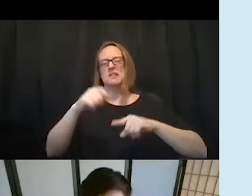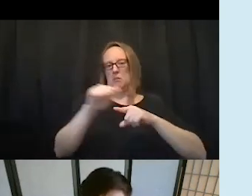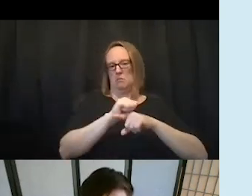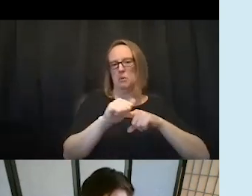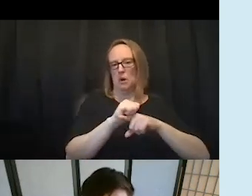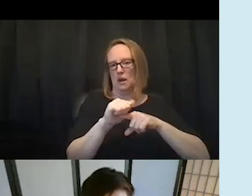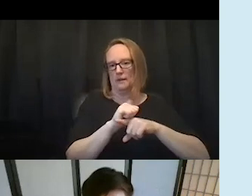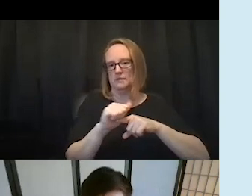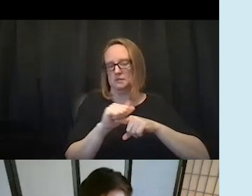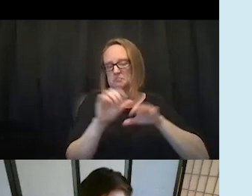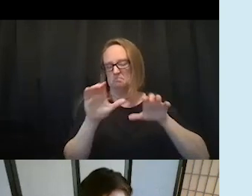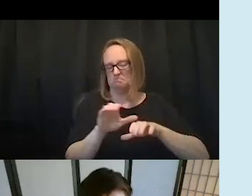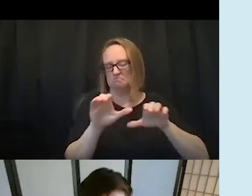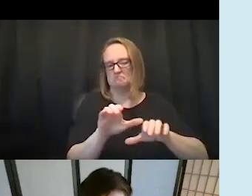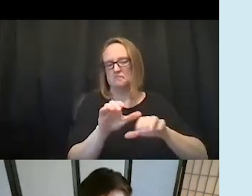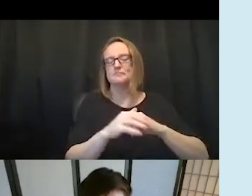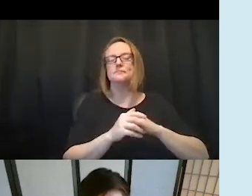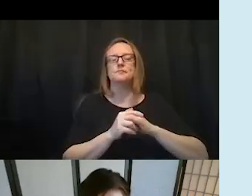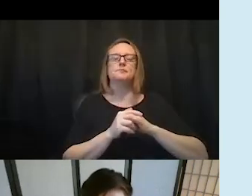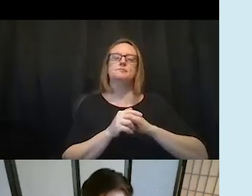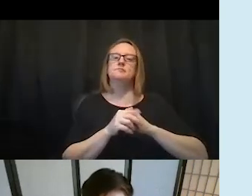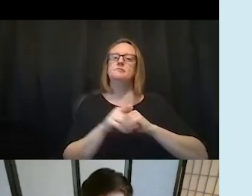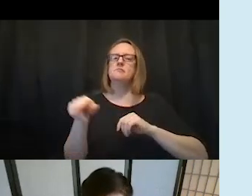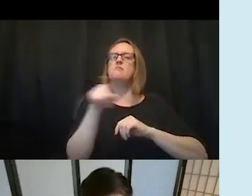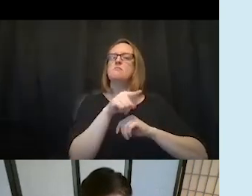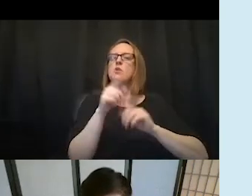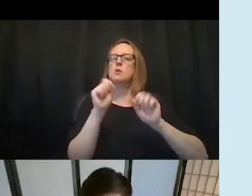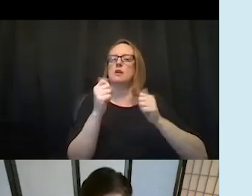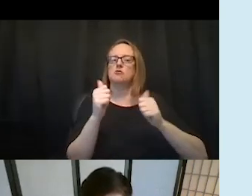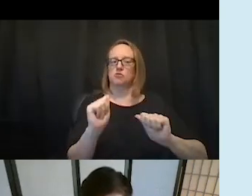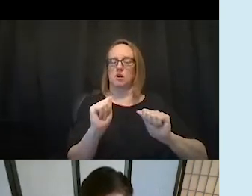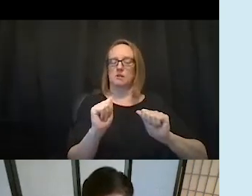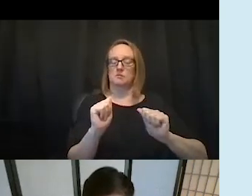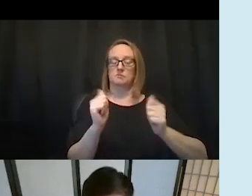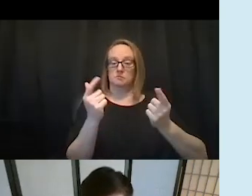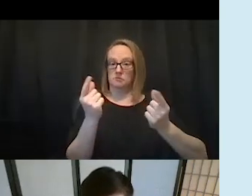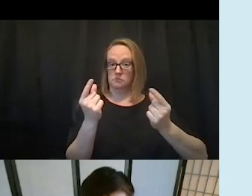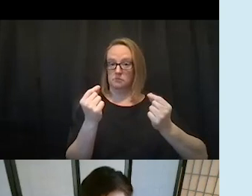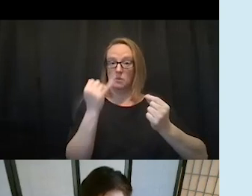I'd love for people to try when they get a chance and essentially, you just want to, when you notice